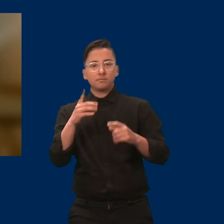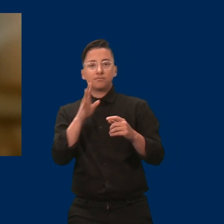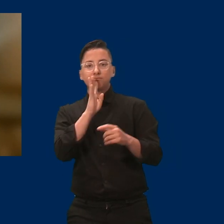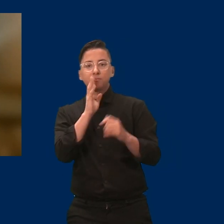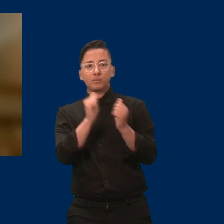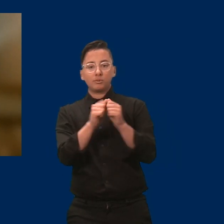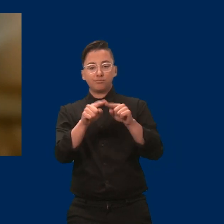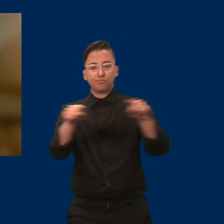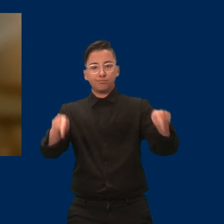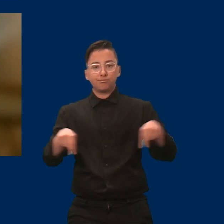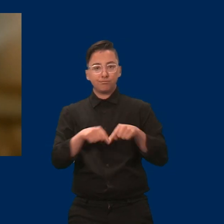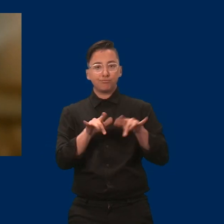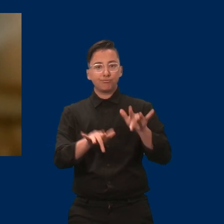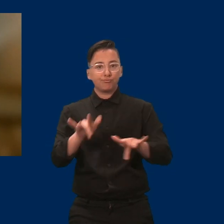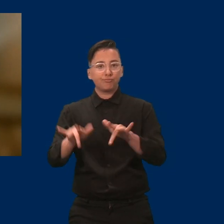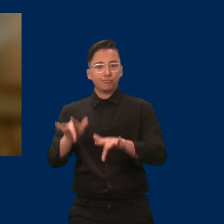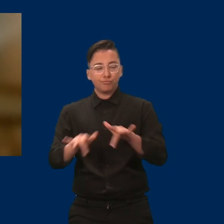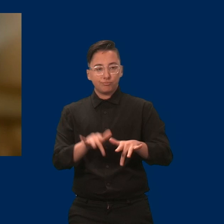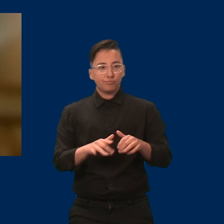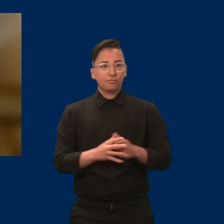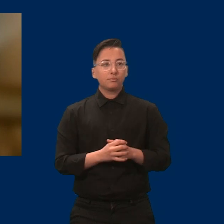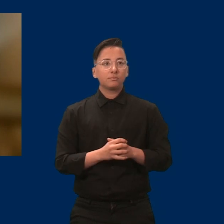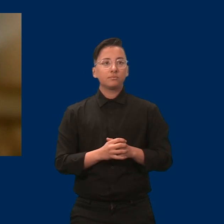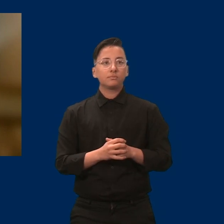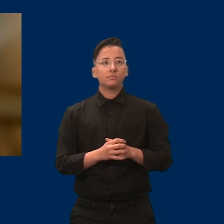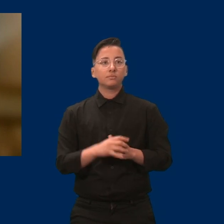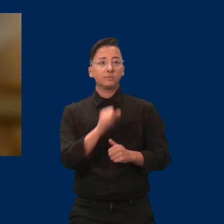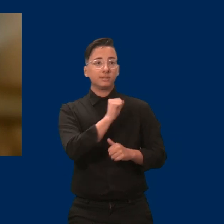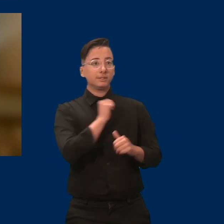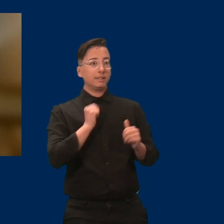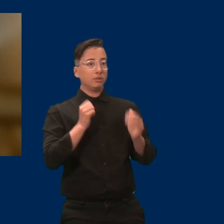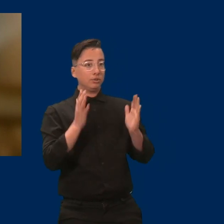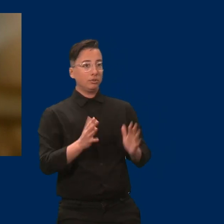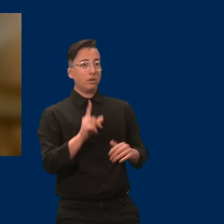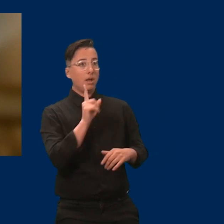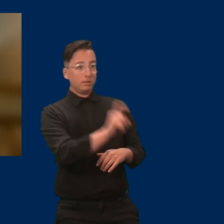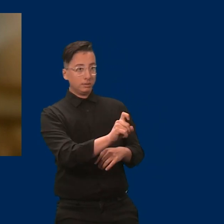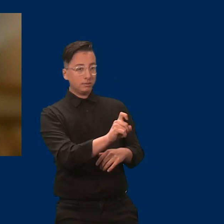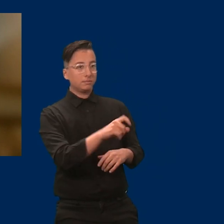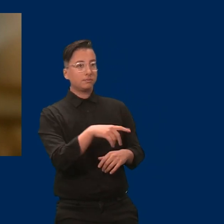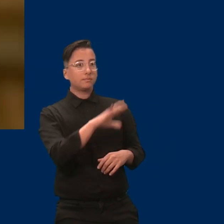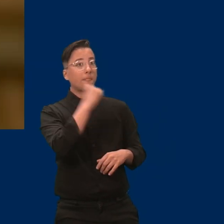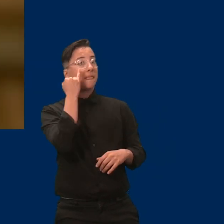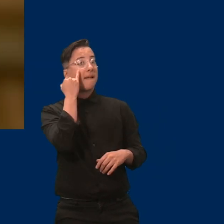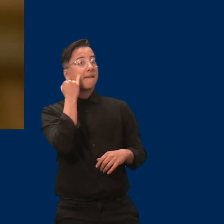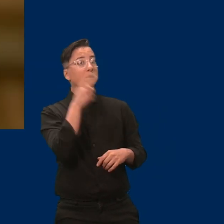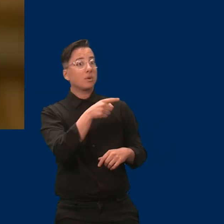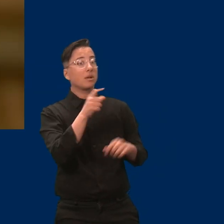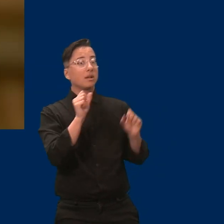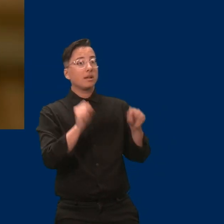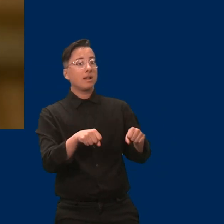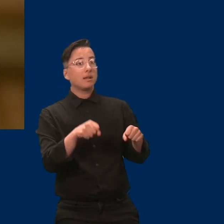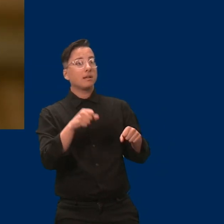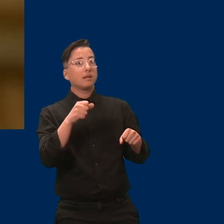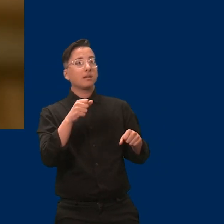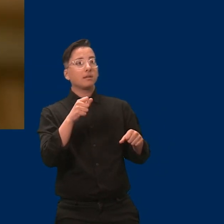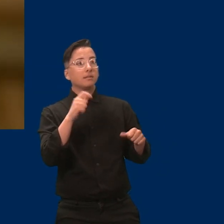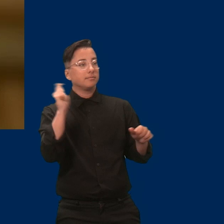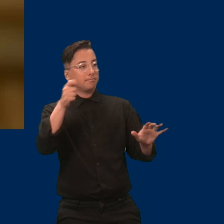if you could wave a magic wand, what would be your ideal job? Woodworking.